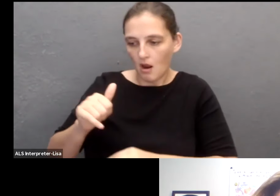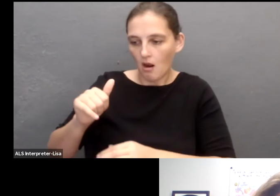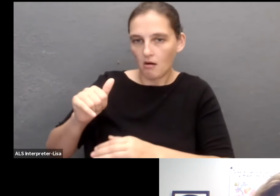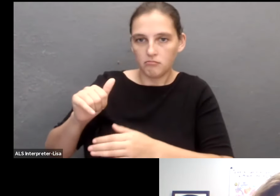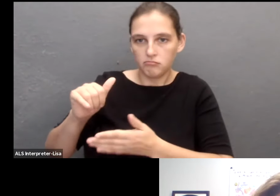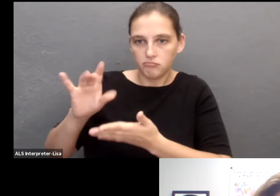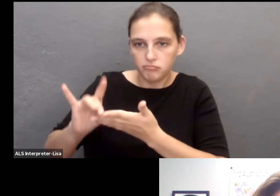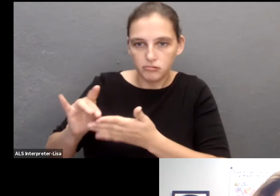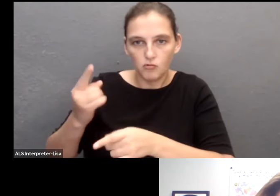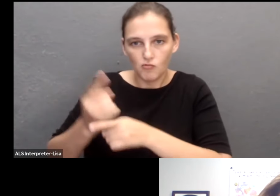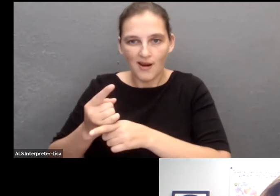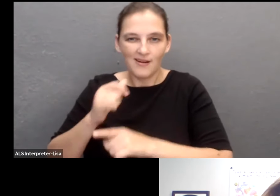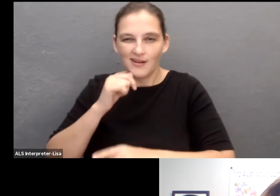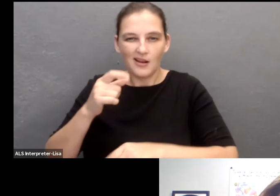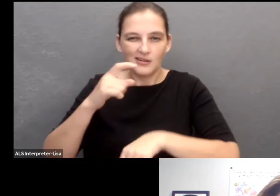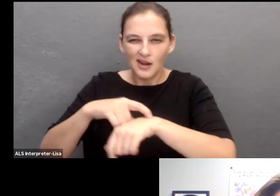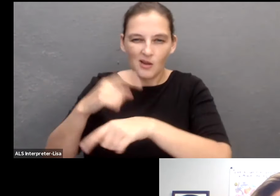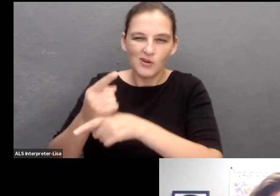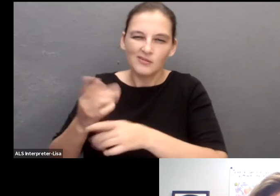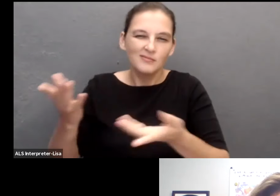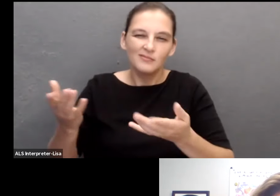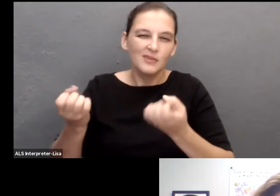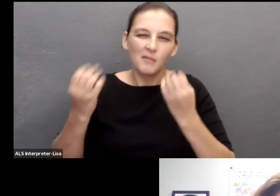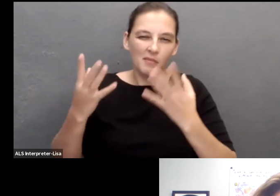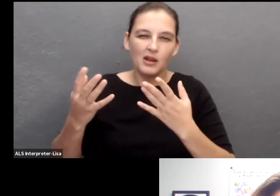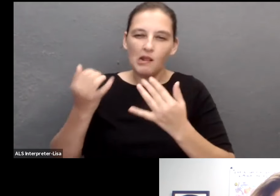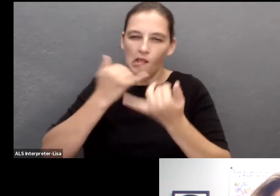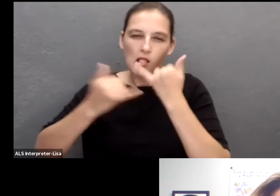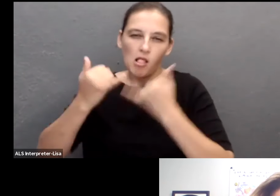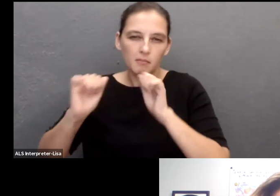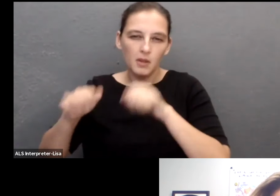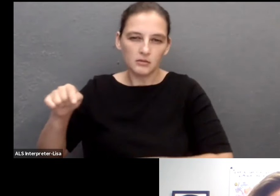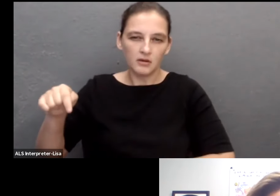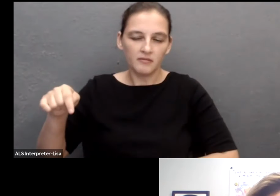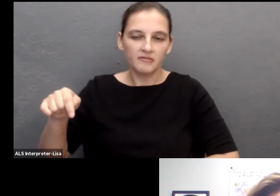time it correctly. There's just lots of opportunity for error there.